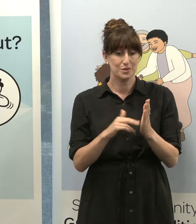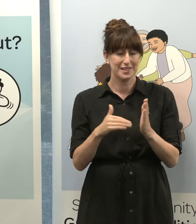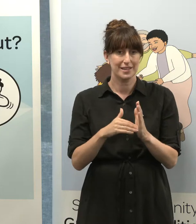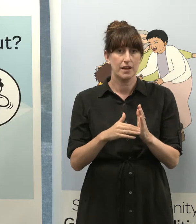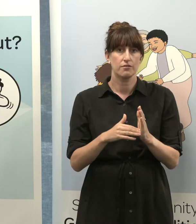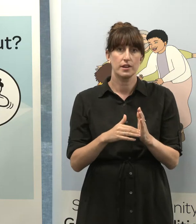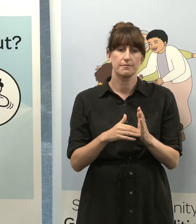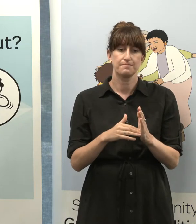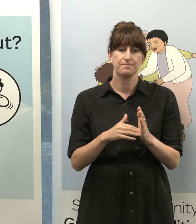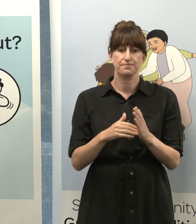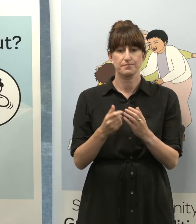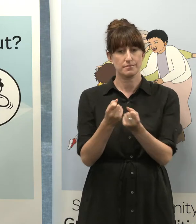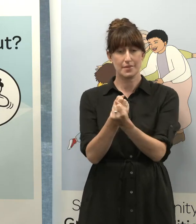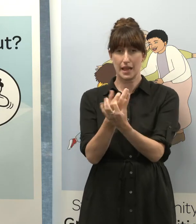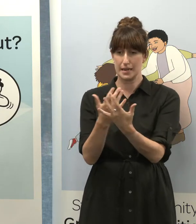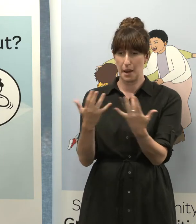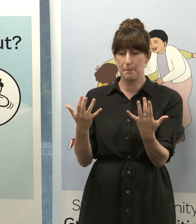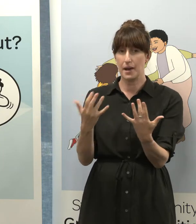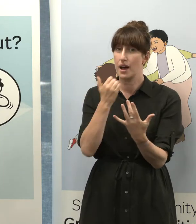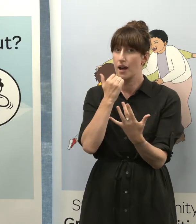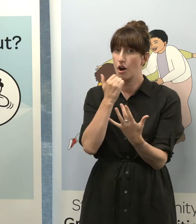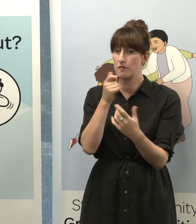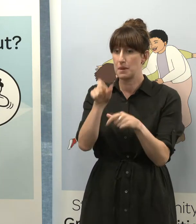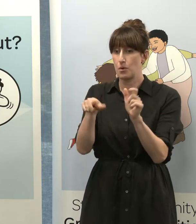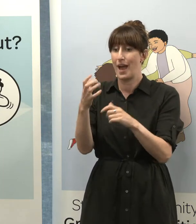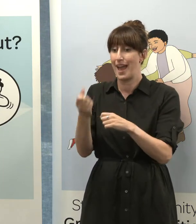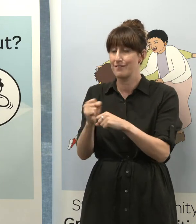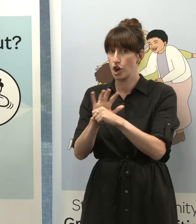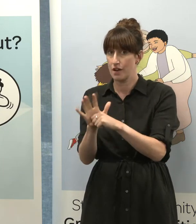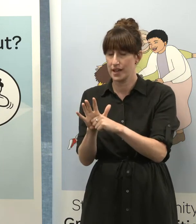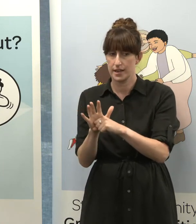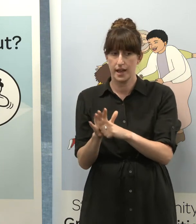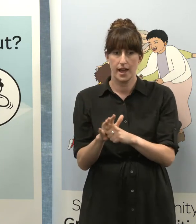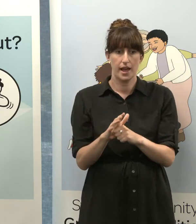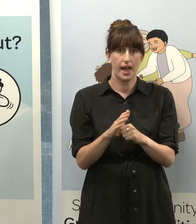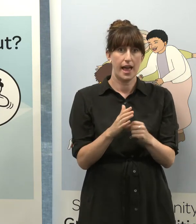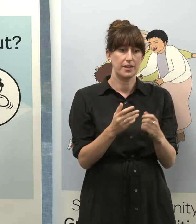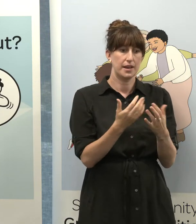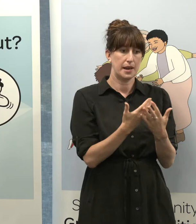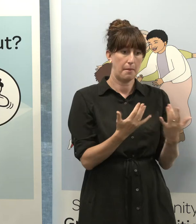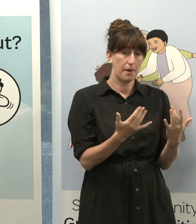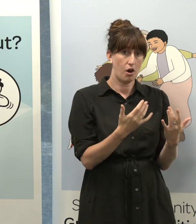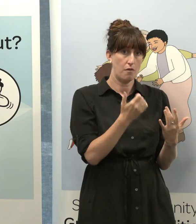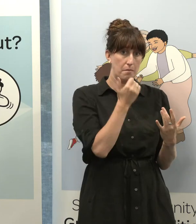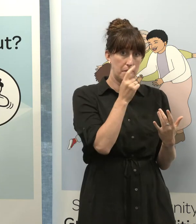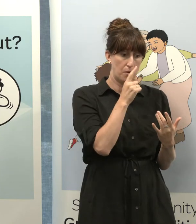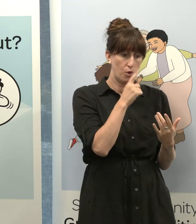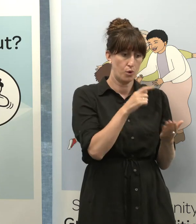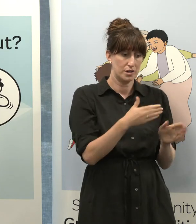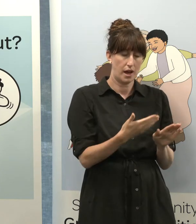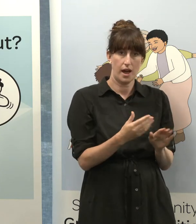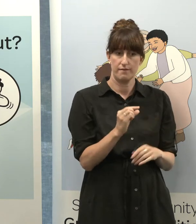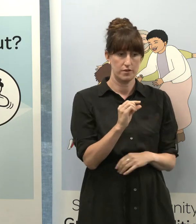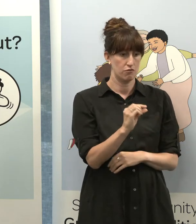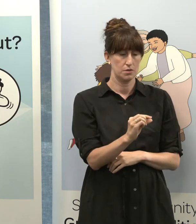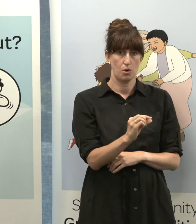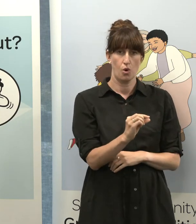international comparison. Furthermore, and this is important, New Zealand has a